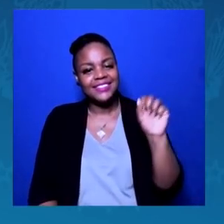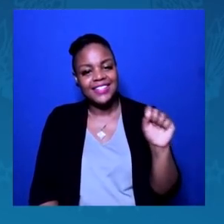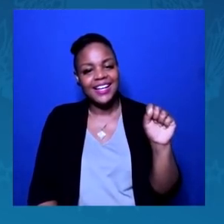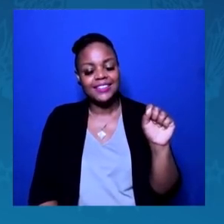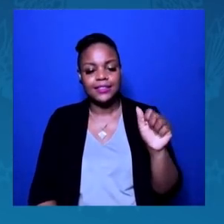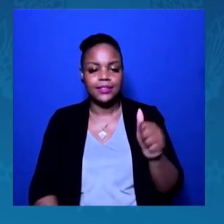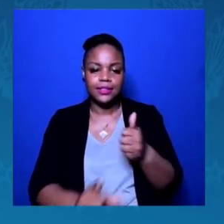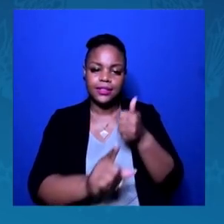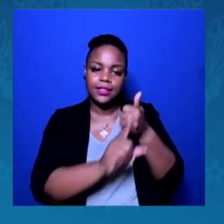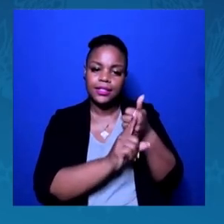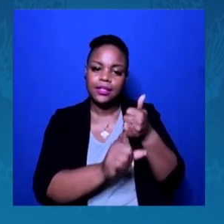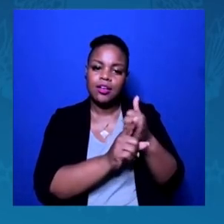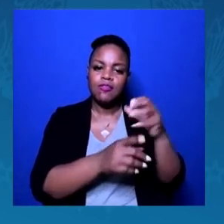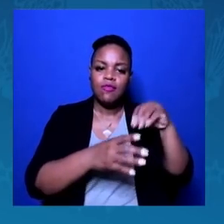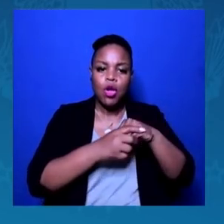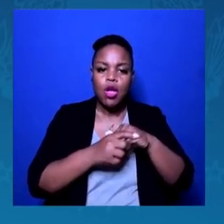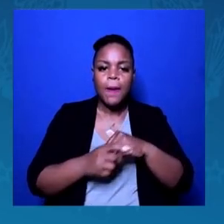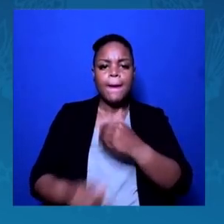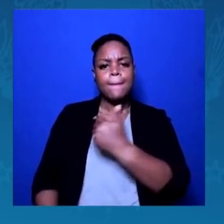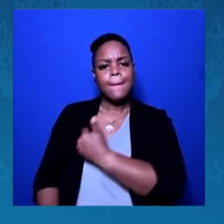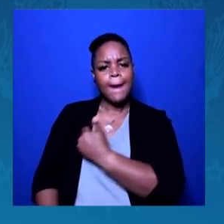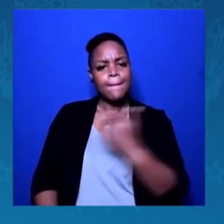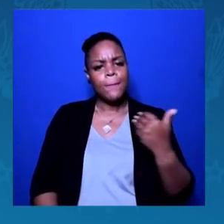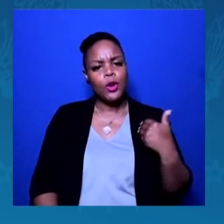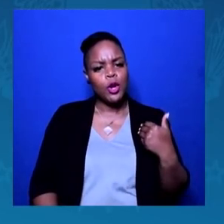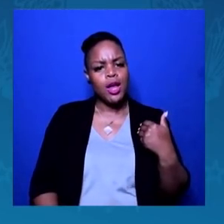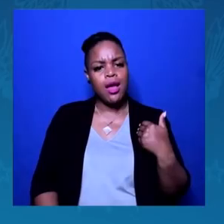understanding that Southeast Asia is at the seat of this region